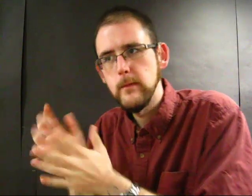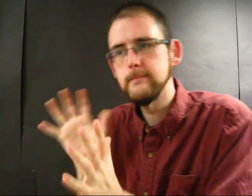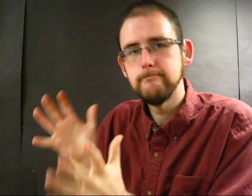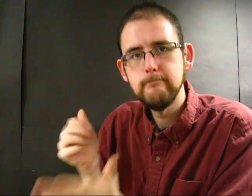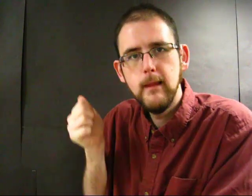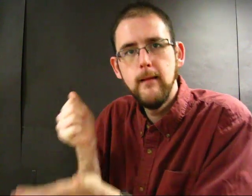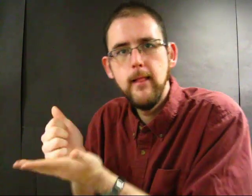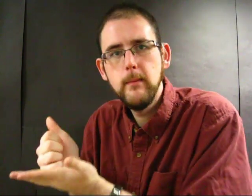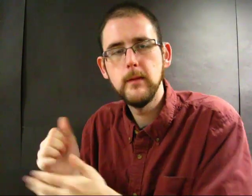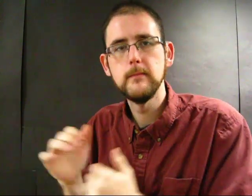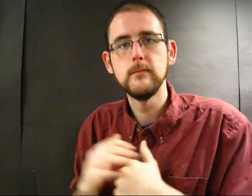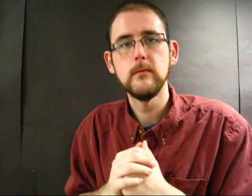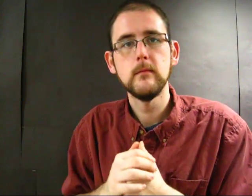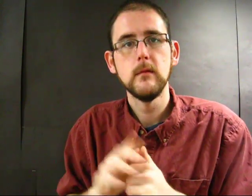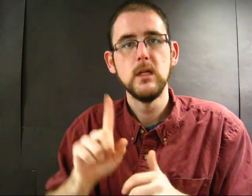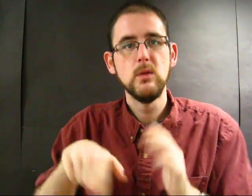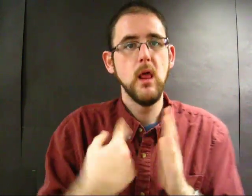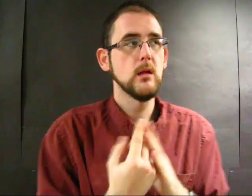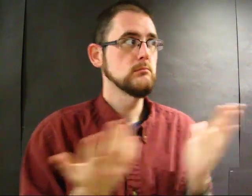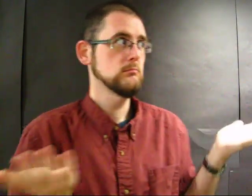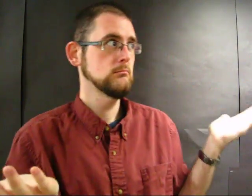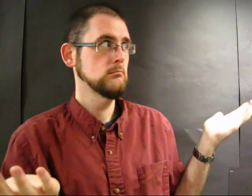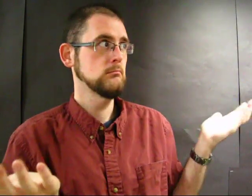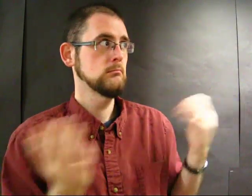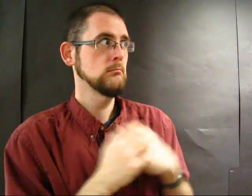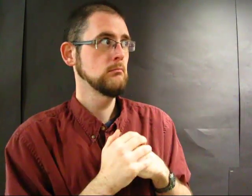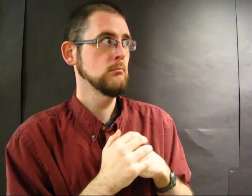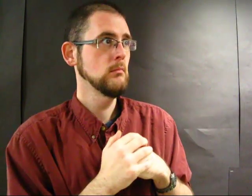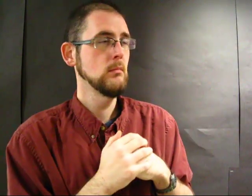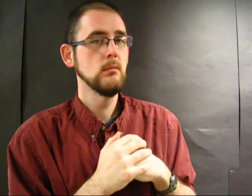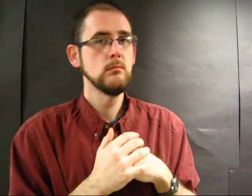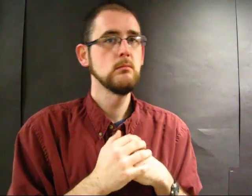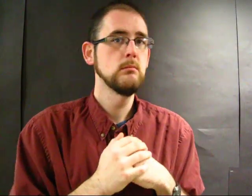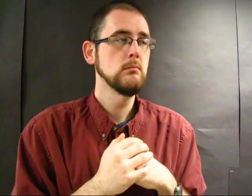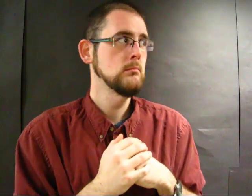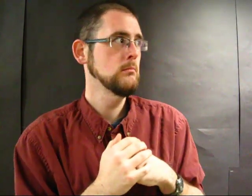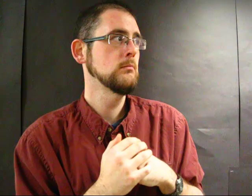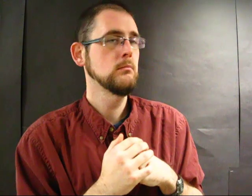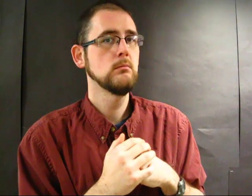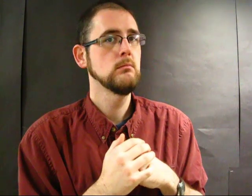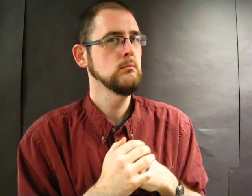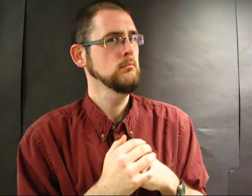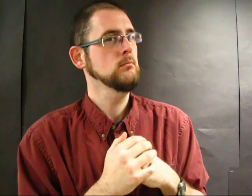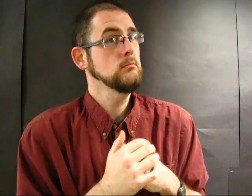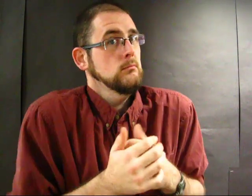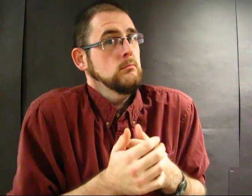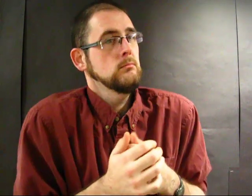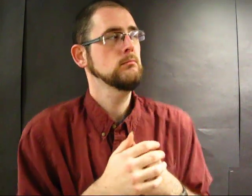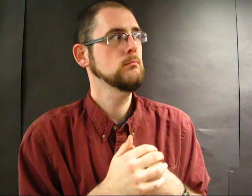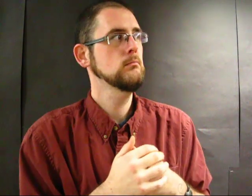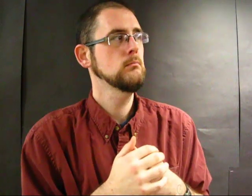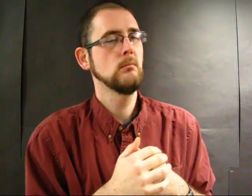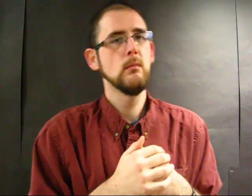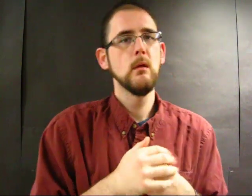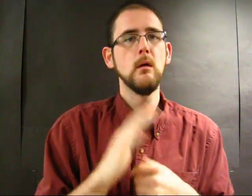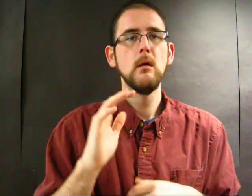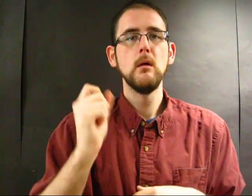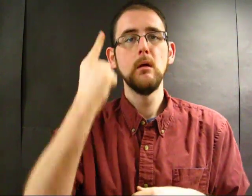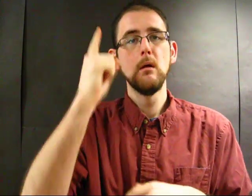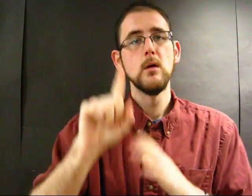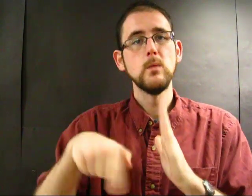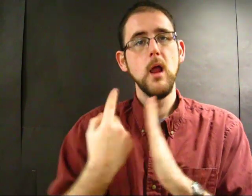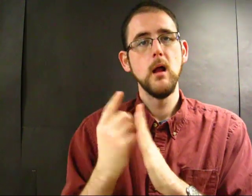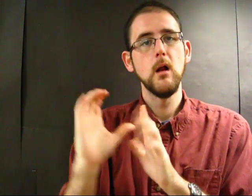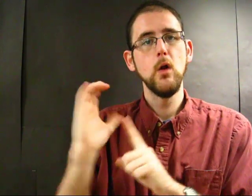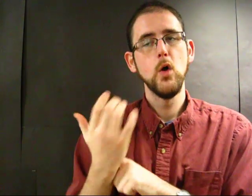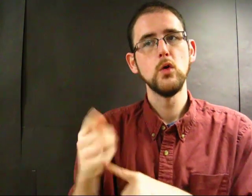generally tried to help them. The Sri Lankans, however, were a bit puzzled. Their culture is